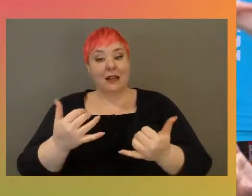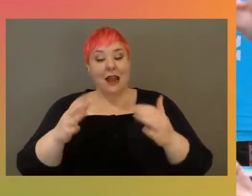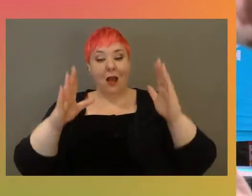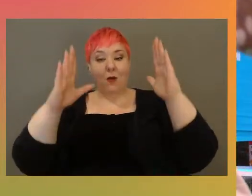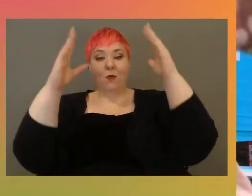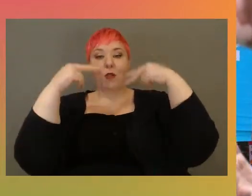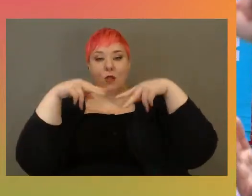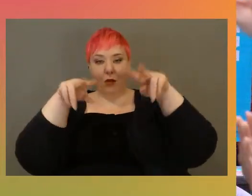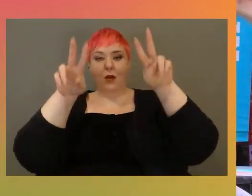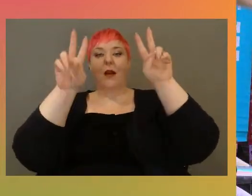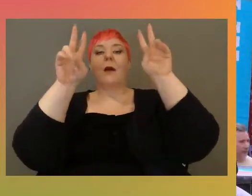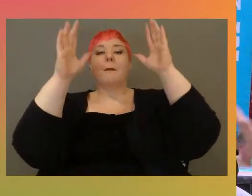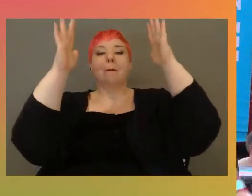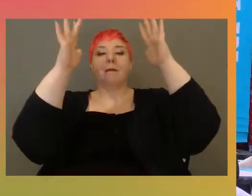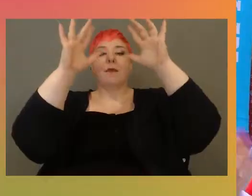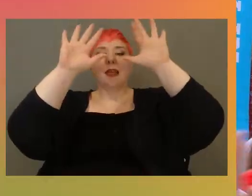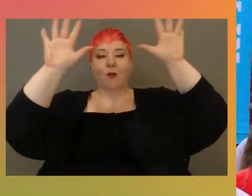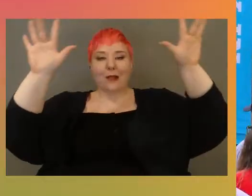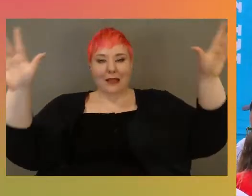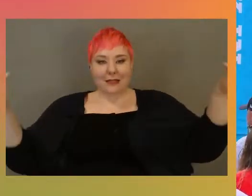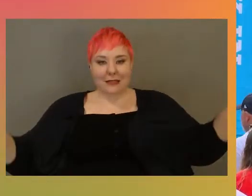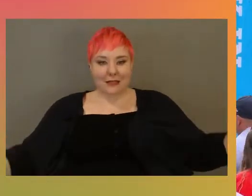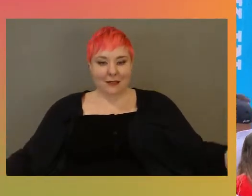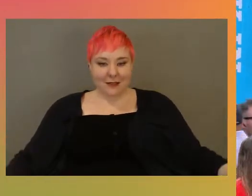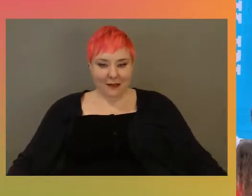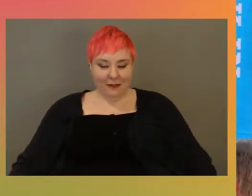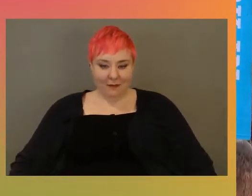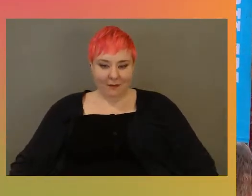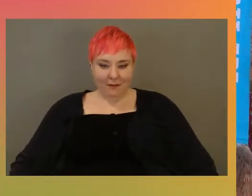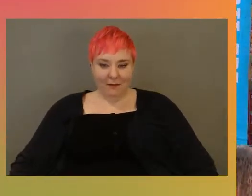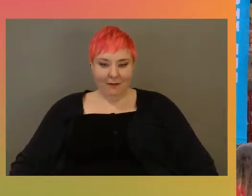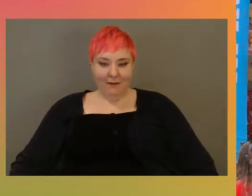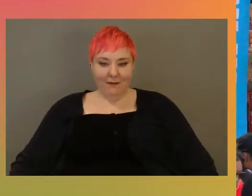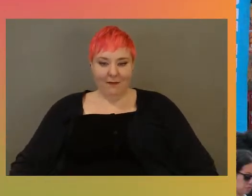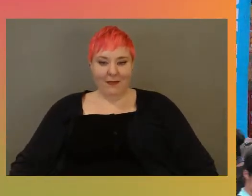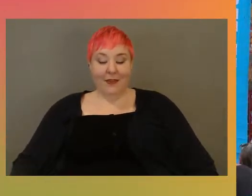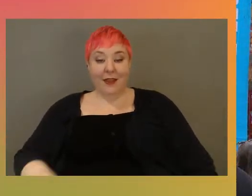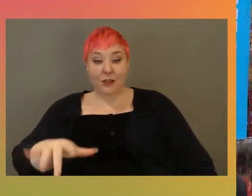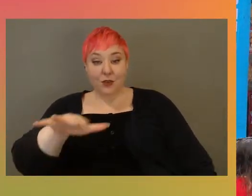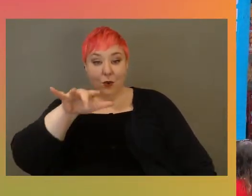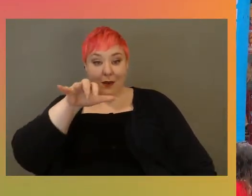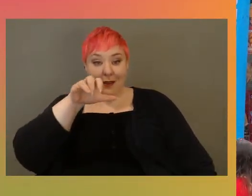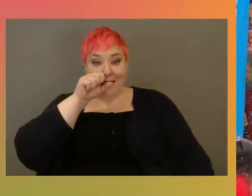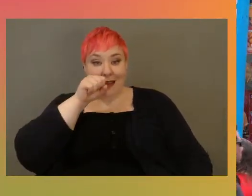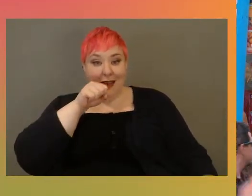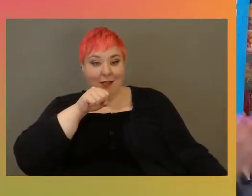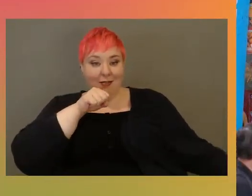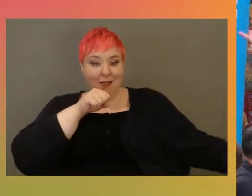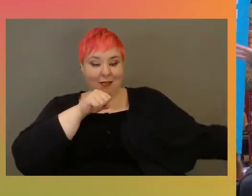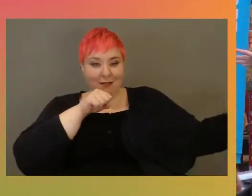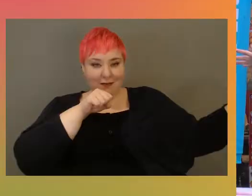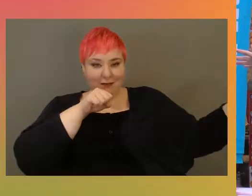REST EASY.